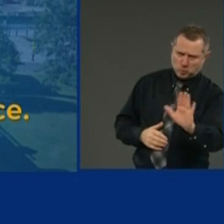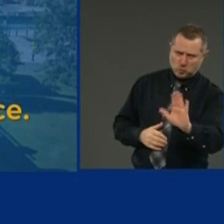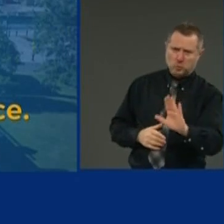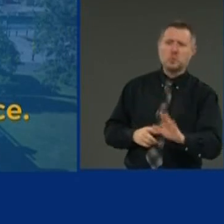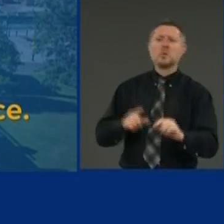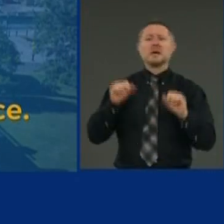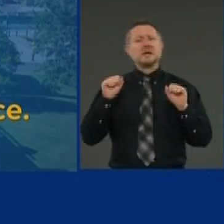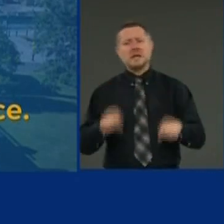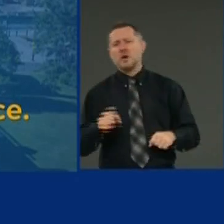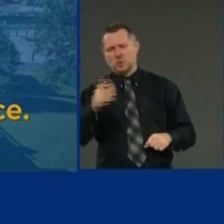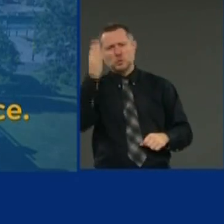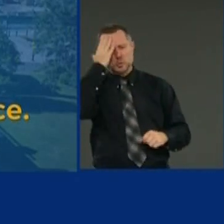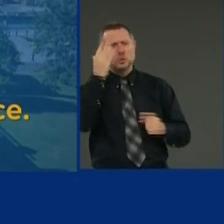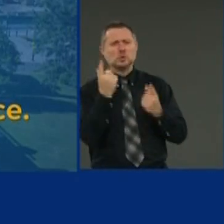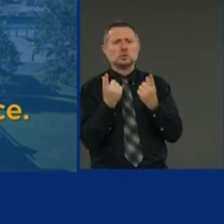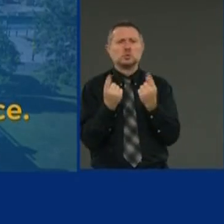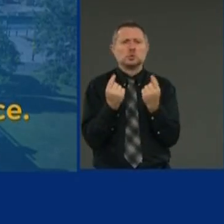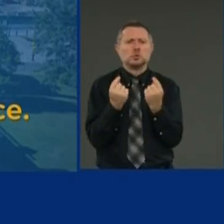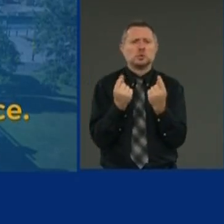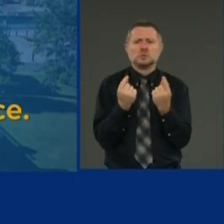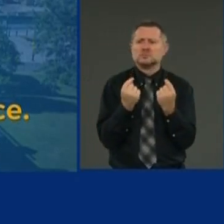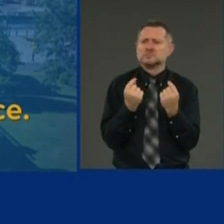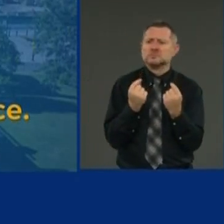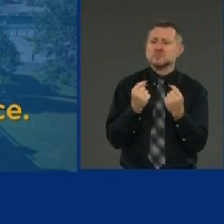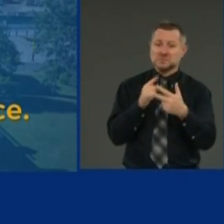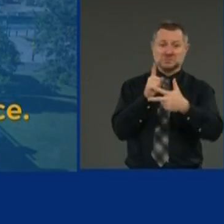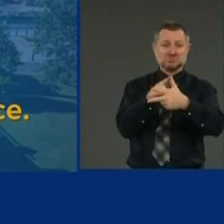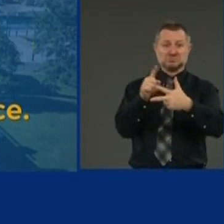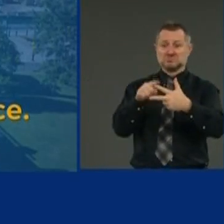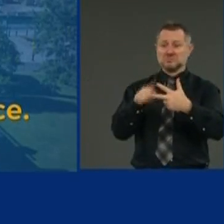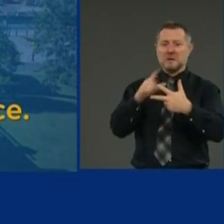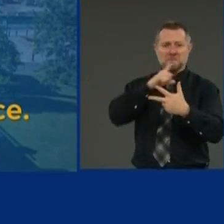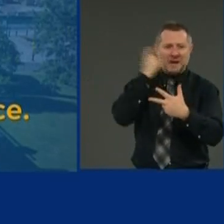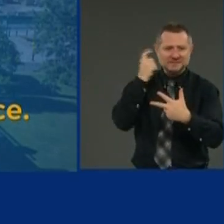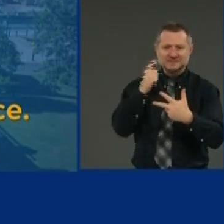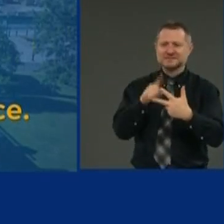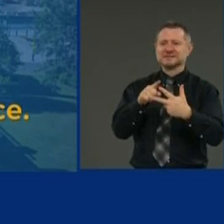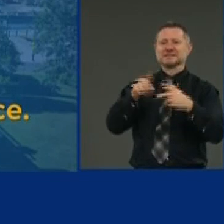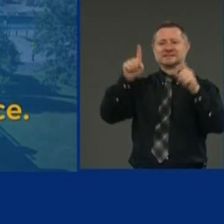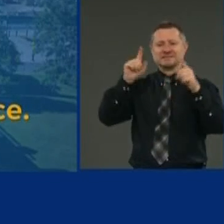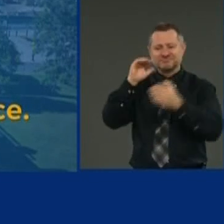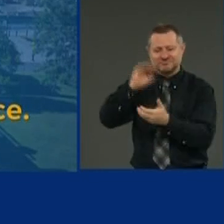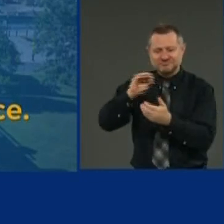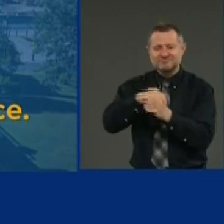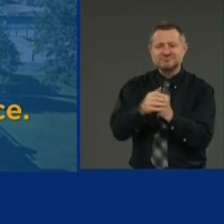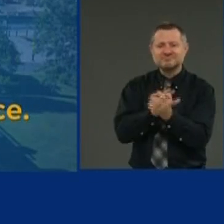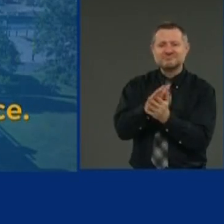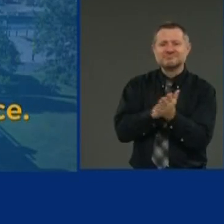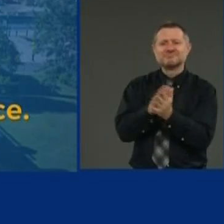IT IS THAT SIMPLE BUT THAT HARD.